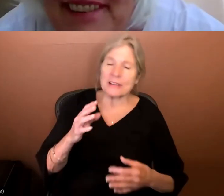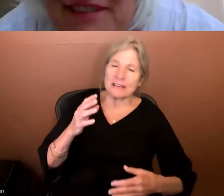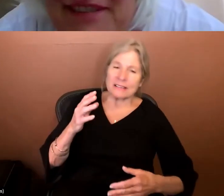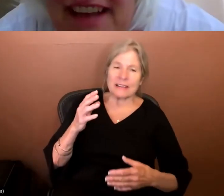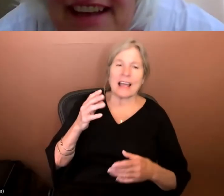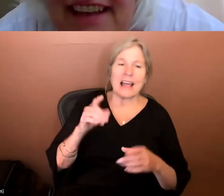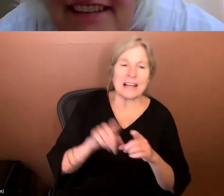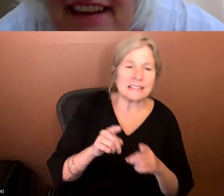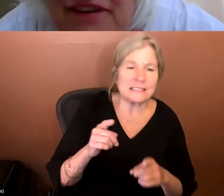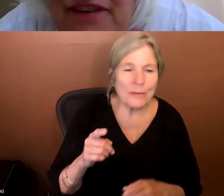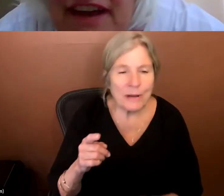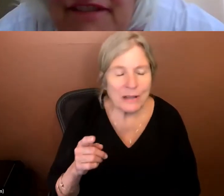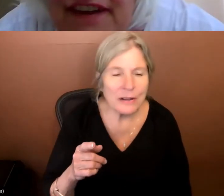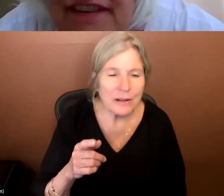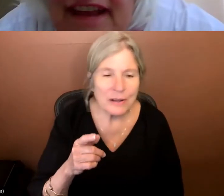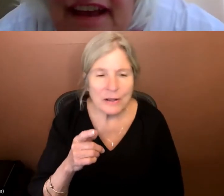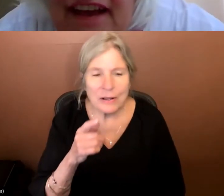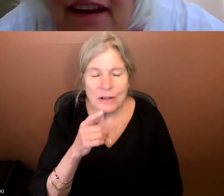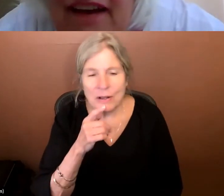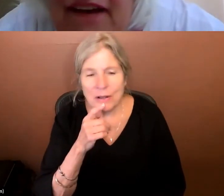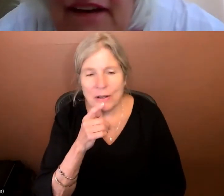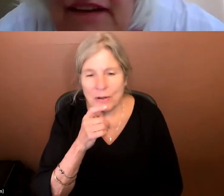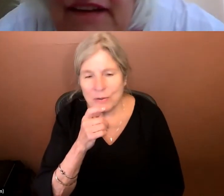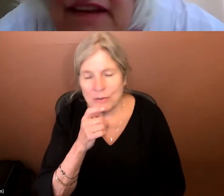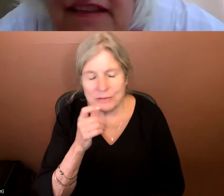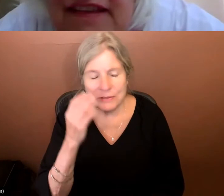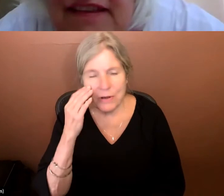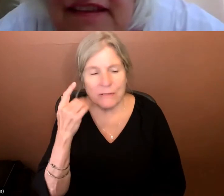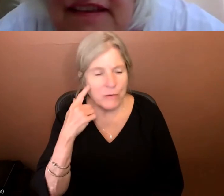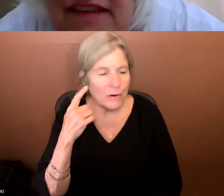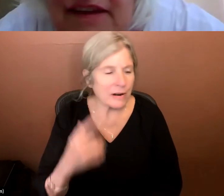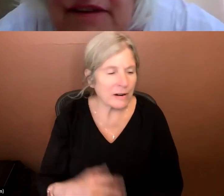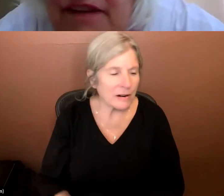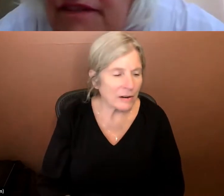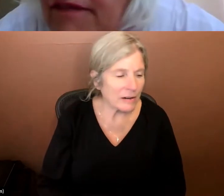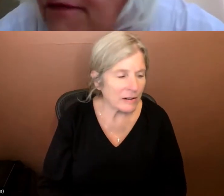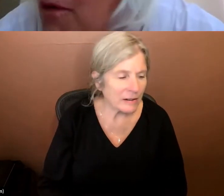making tactile graphics for,